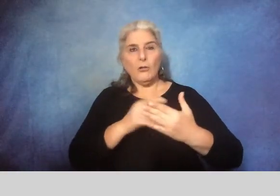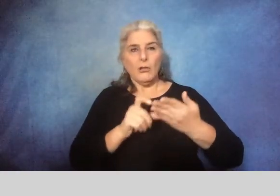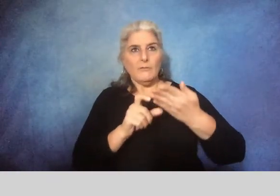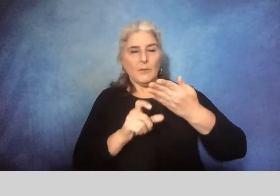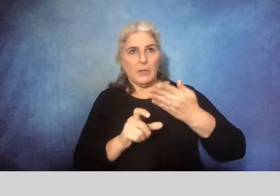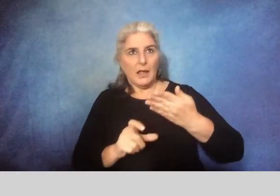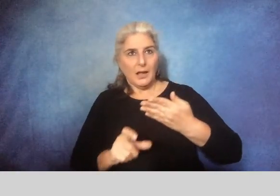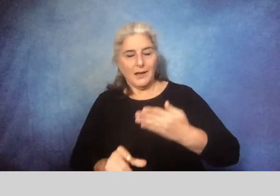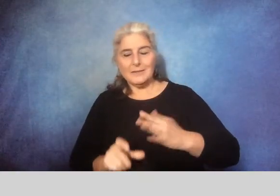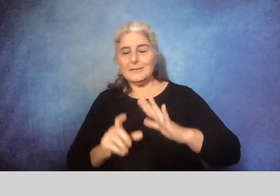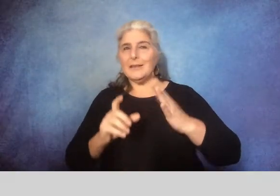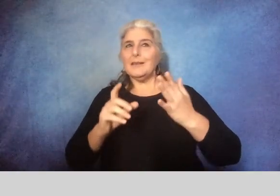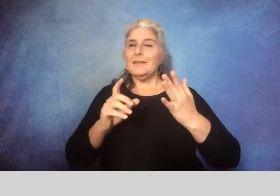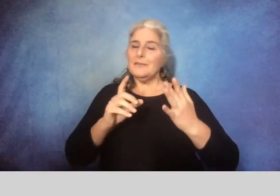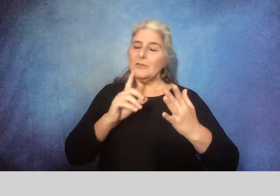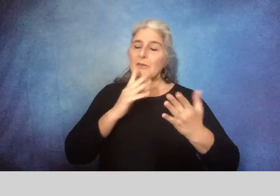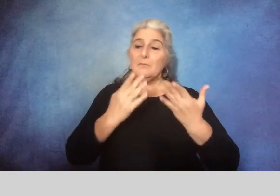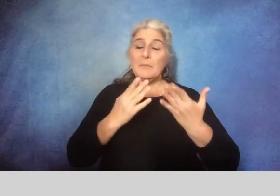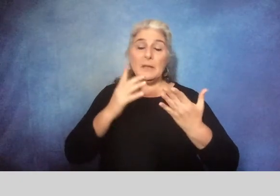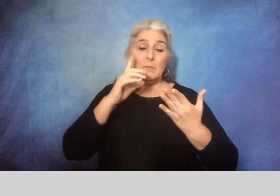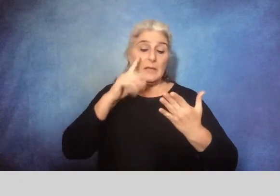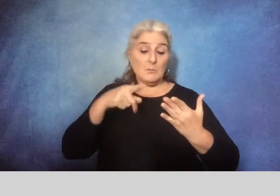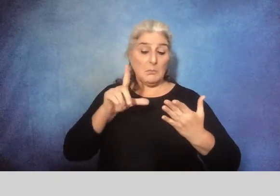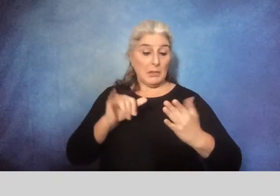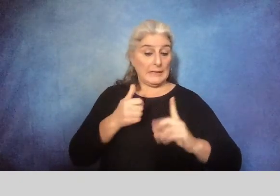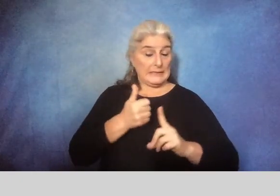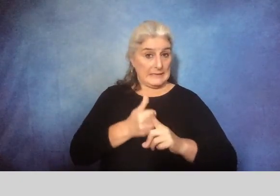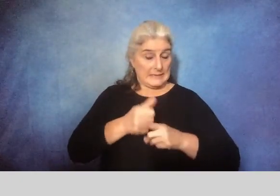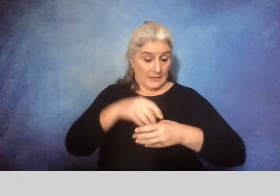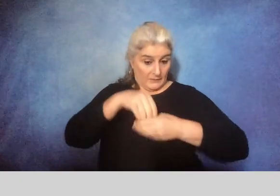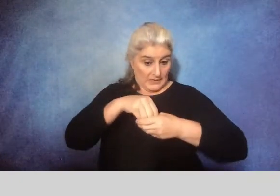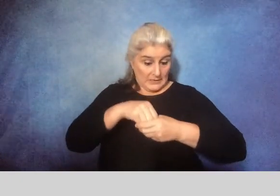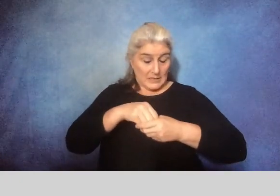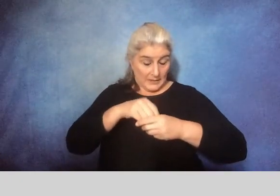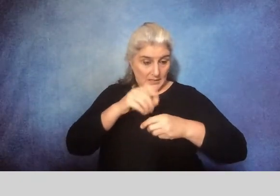Even though pluggy internally manages the hook calling.